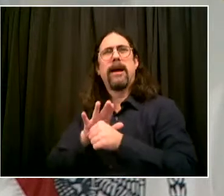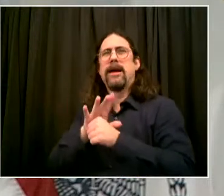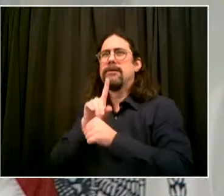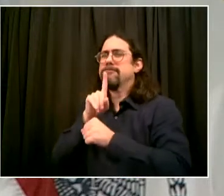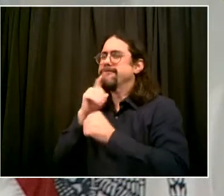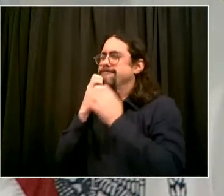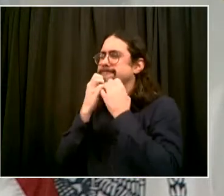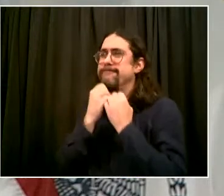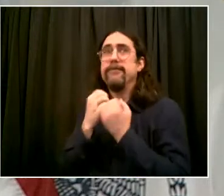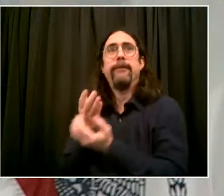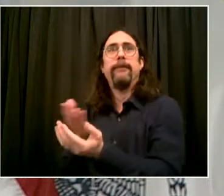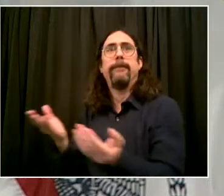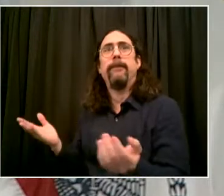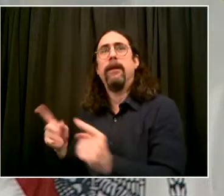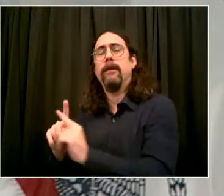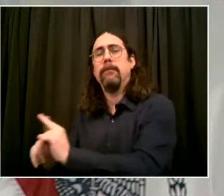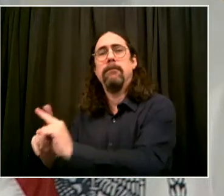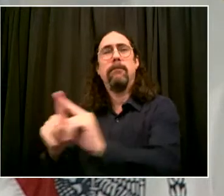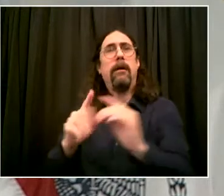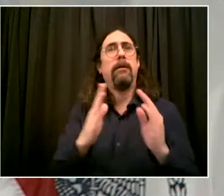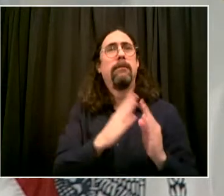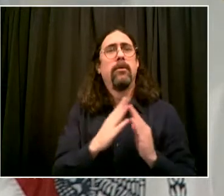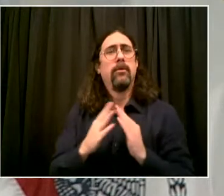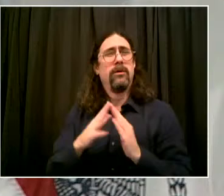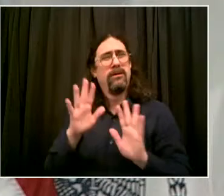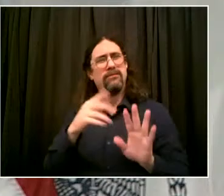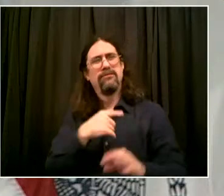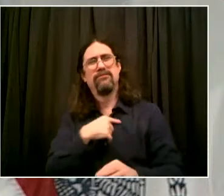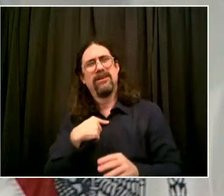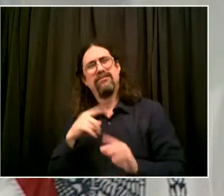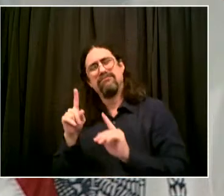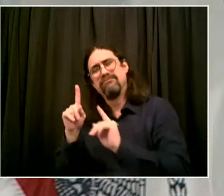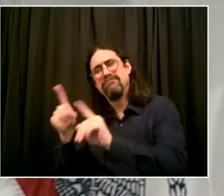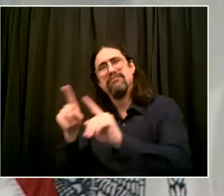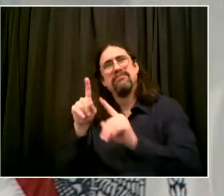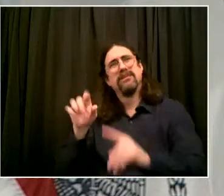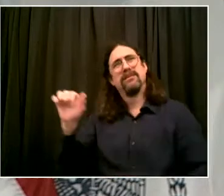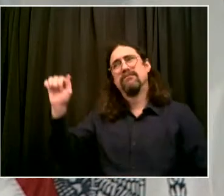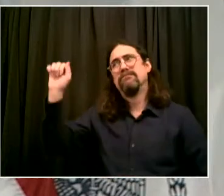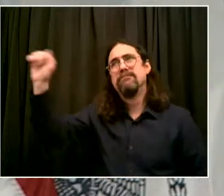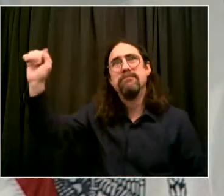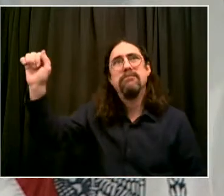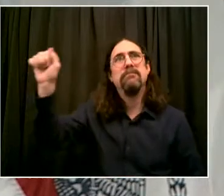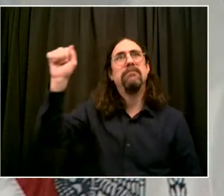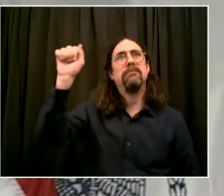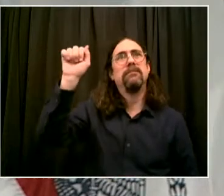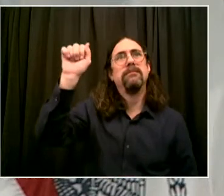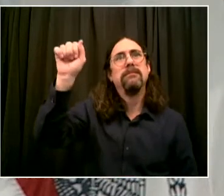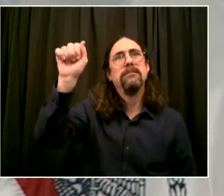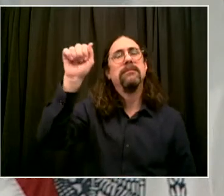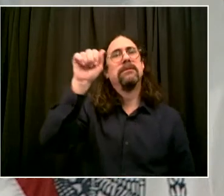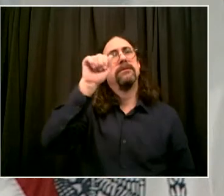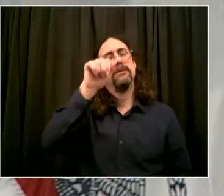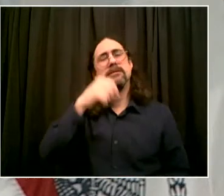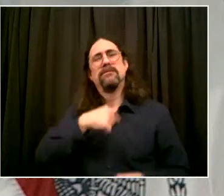COMMUNITY LEADERSHIP UPFRONT IN THE PROCESS, USING COMMUNITY HEALTHCARE PROVIDERS, USING COMMUNIITY-BBEASD